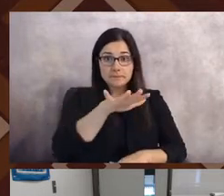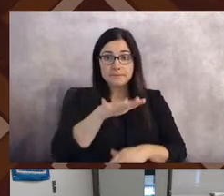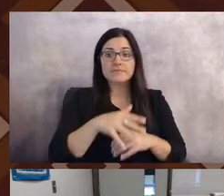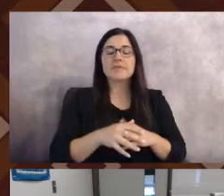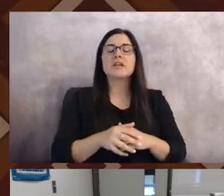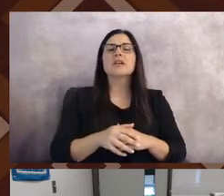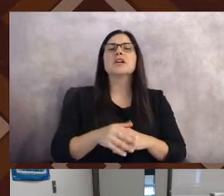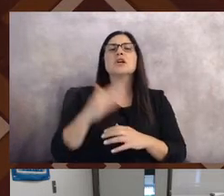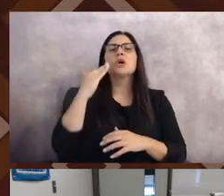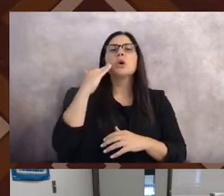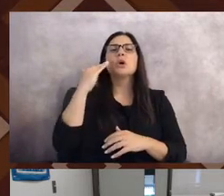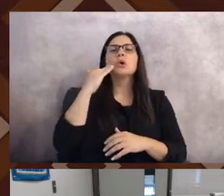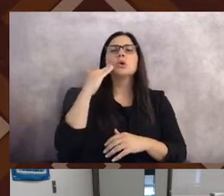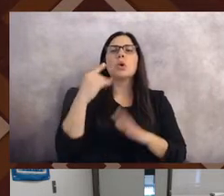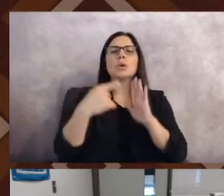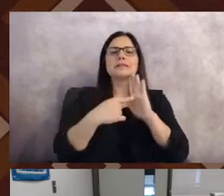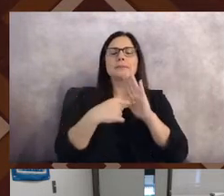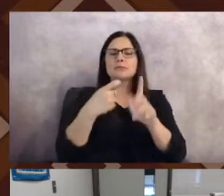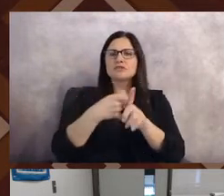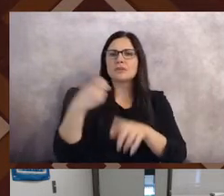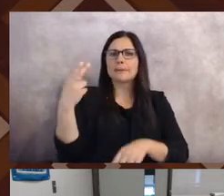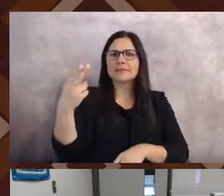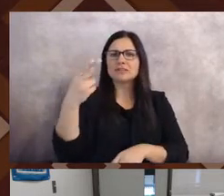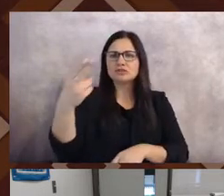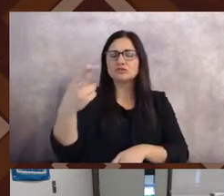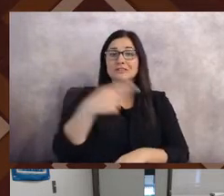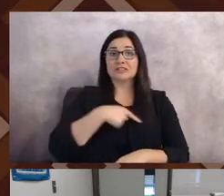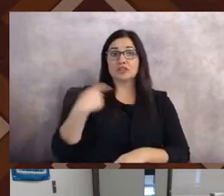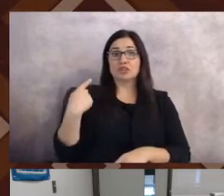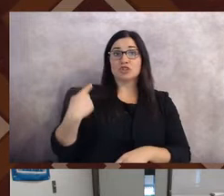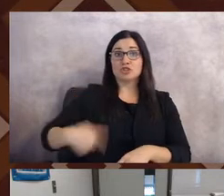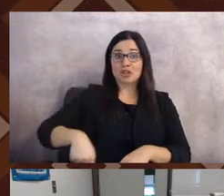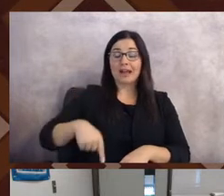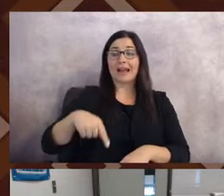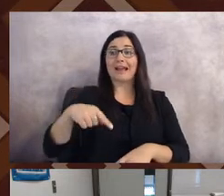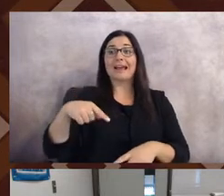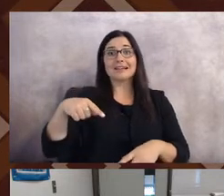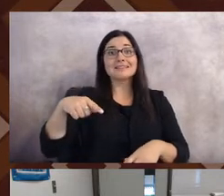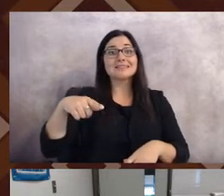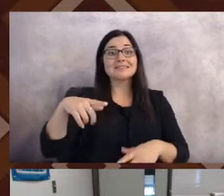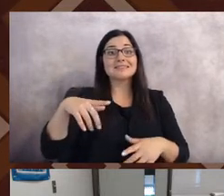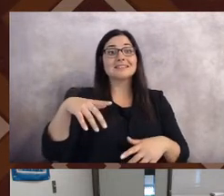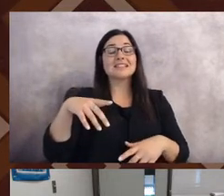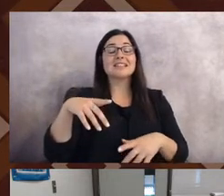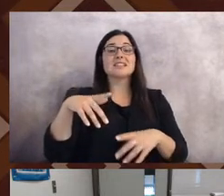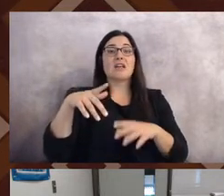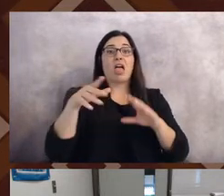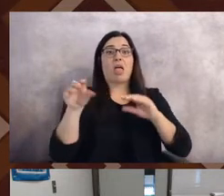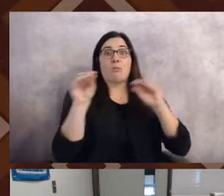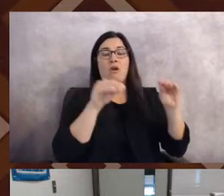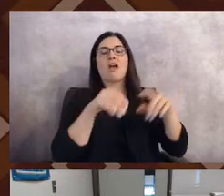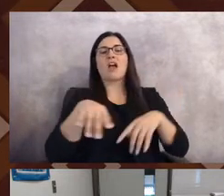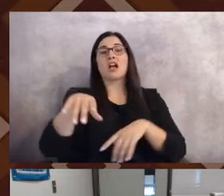There are examples from history of Chinese being chased right from the east side of the of the railroad tracks.